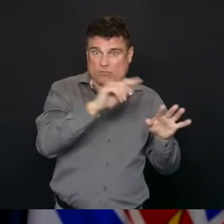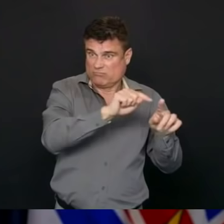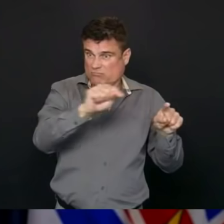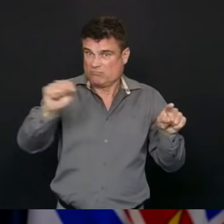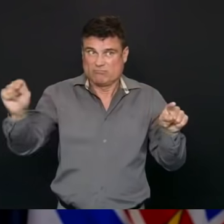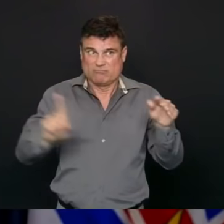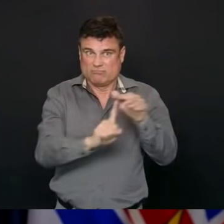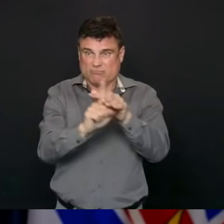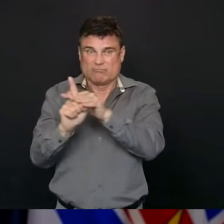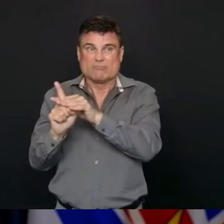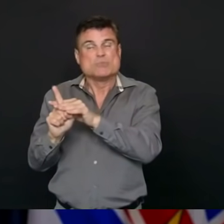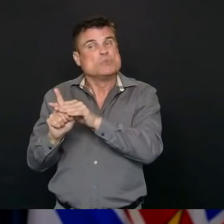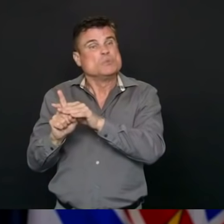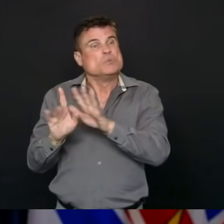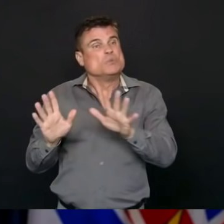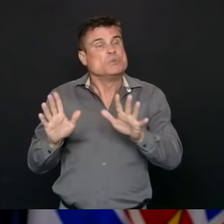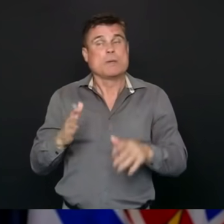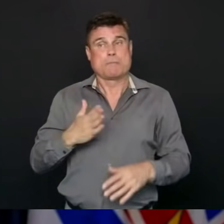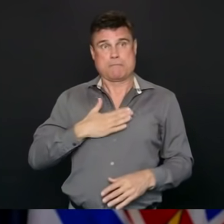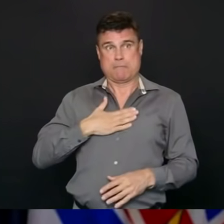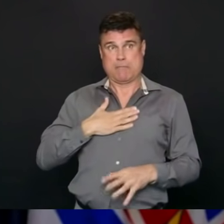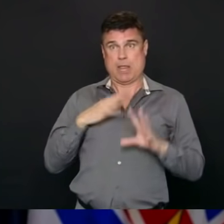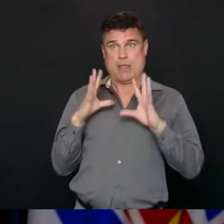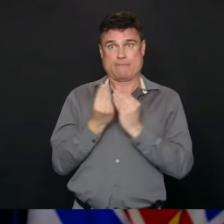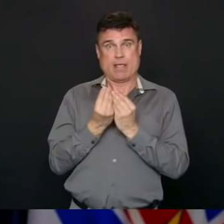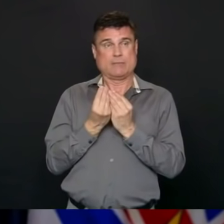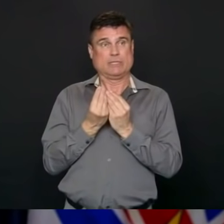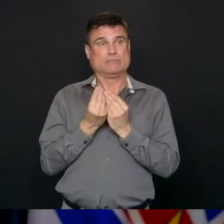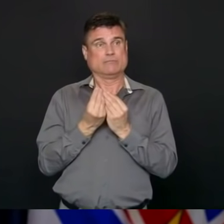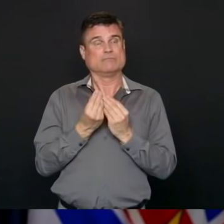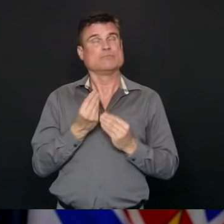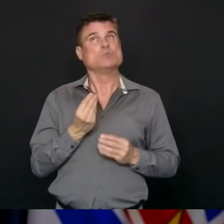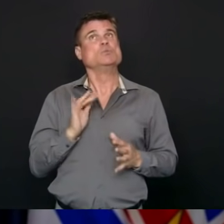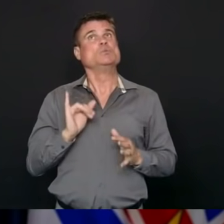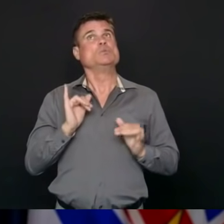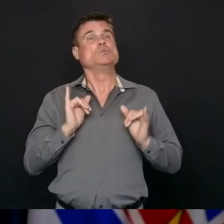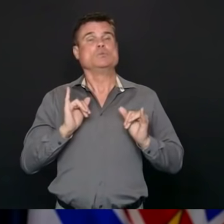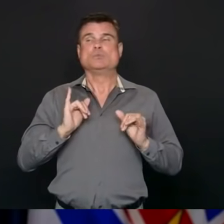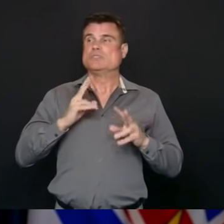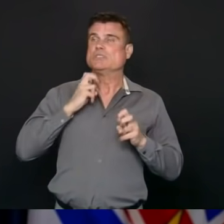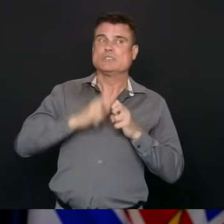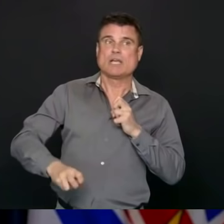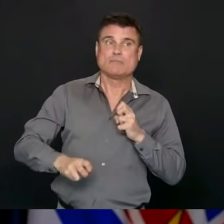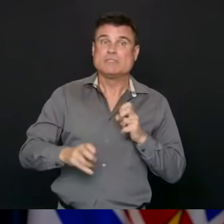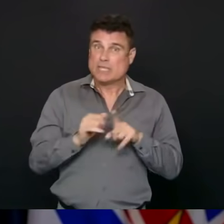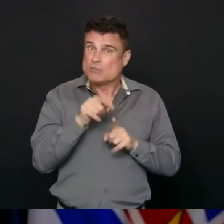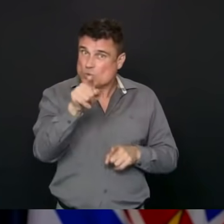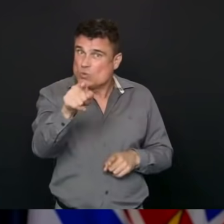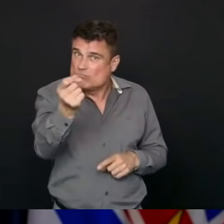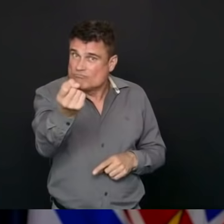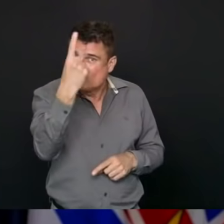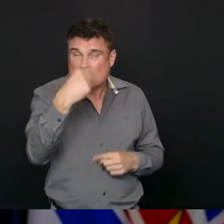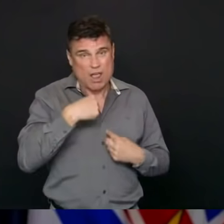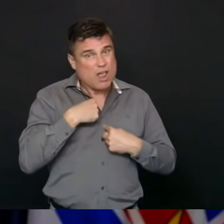and so many other families in BC understand how difficult it is. We have to find ways,